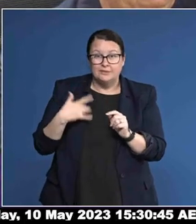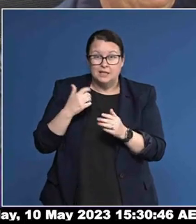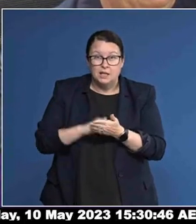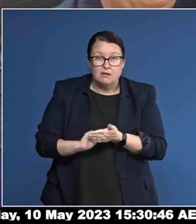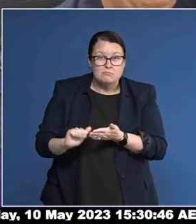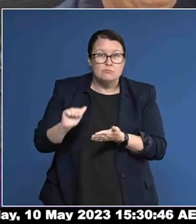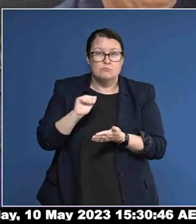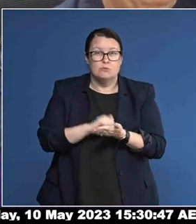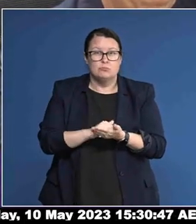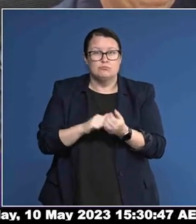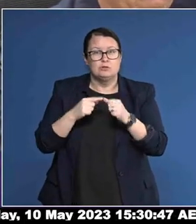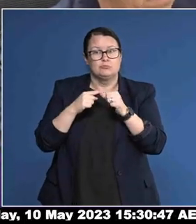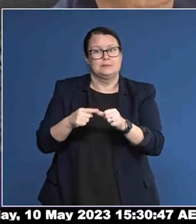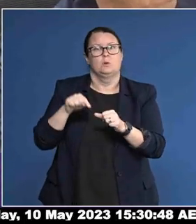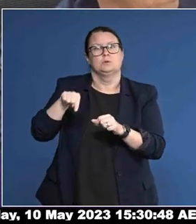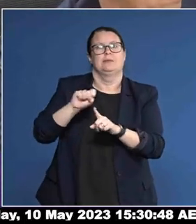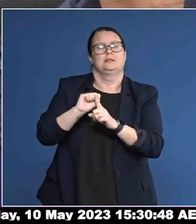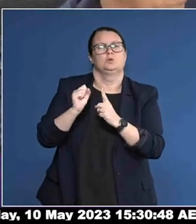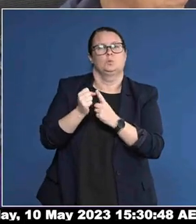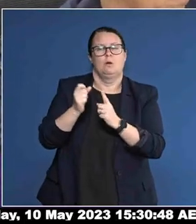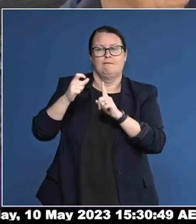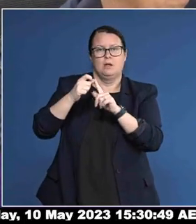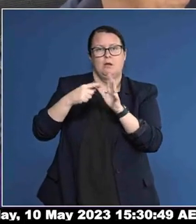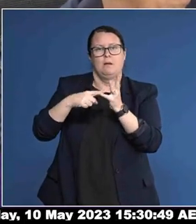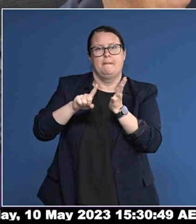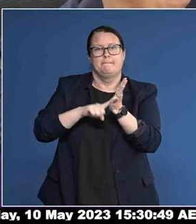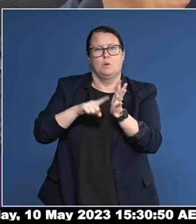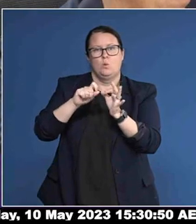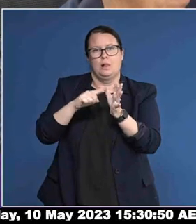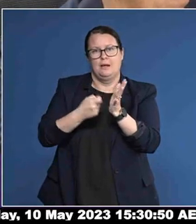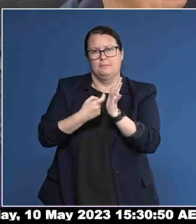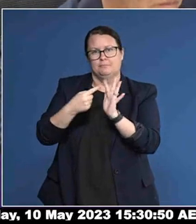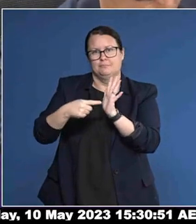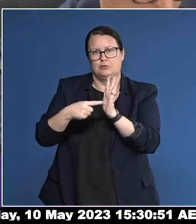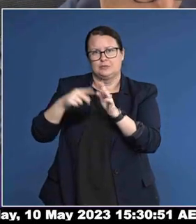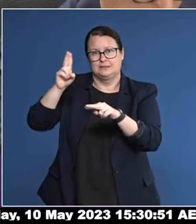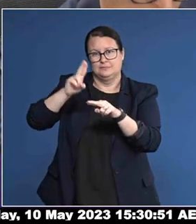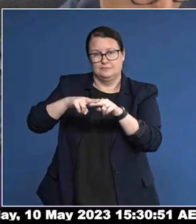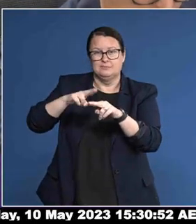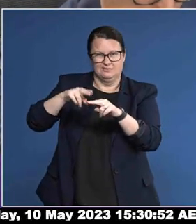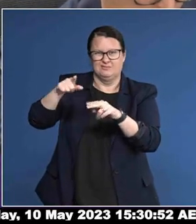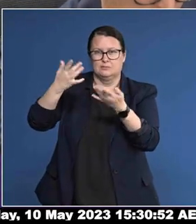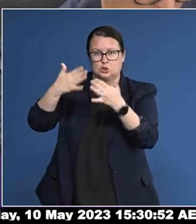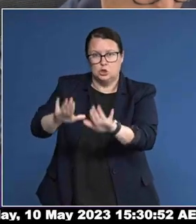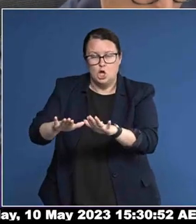in the circumstances of Paul Barrett's death and the condition in which the two young men were found? What's your position?